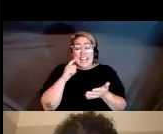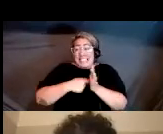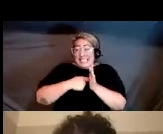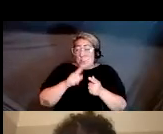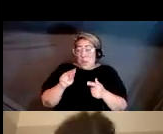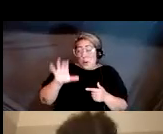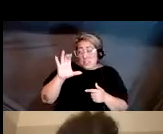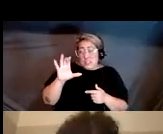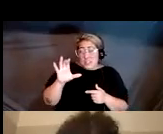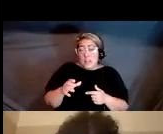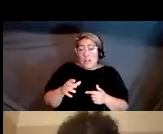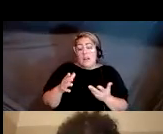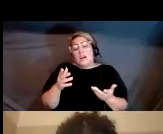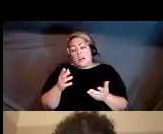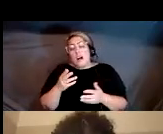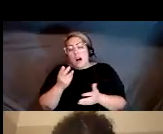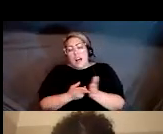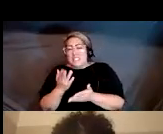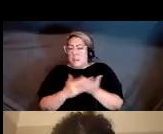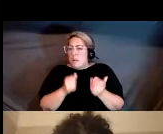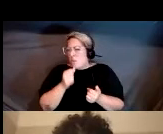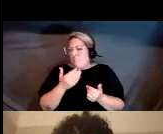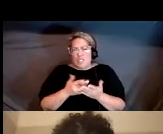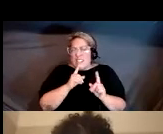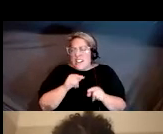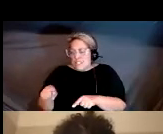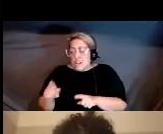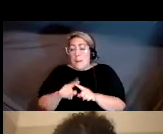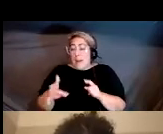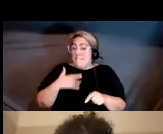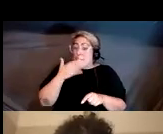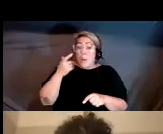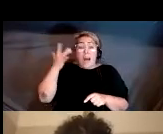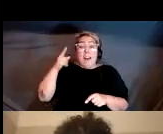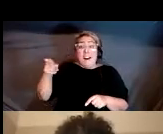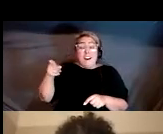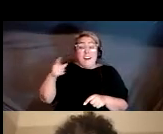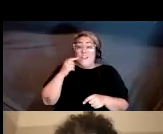have good answers on yet. It makes me feel a bit better that the Commissioner did not either . That is